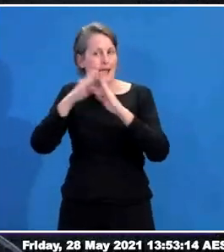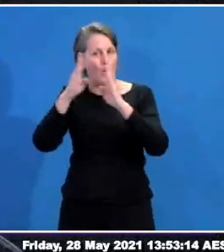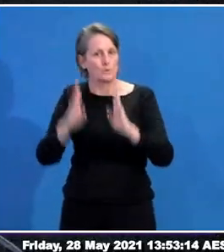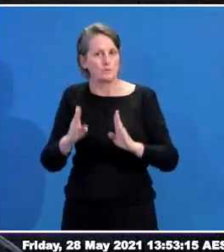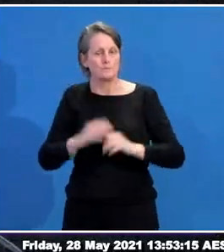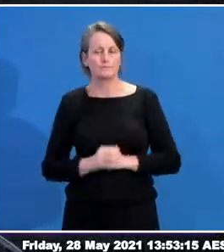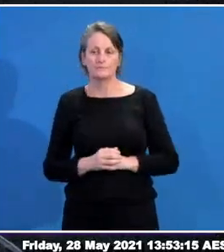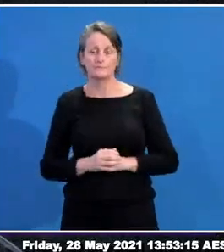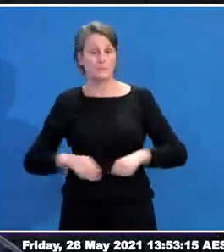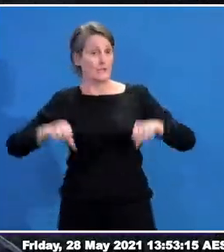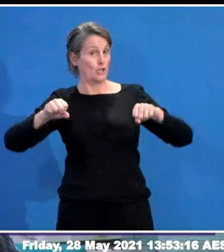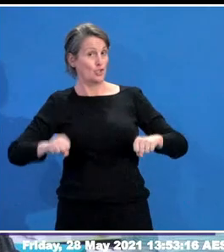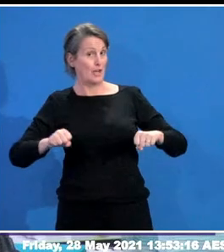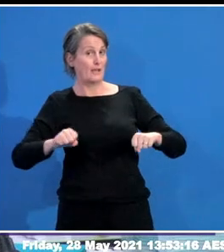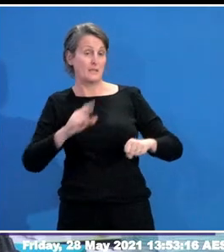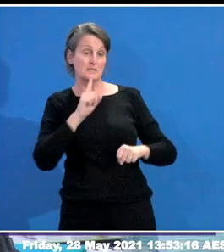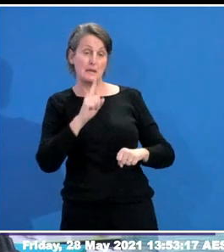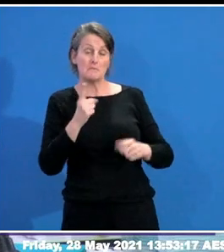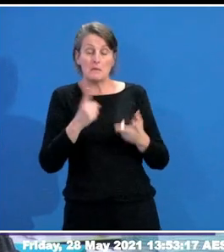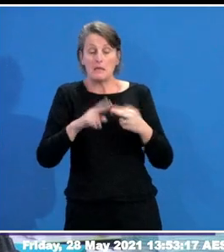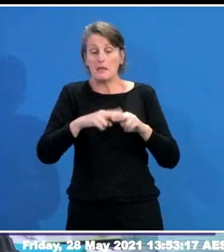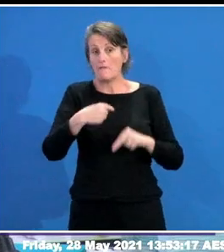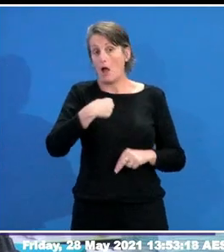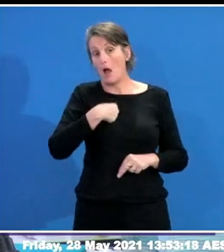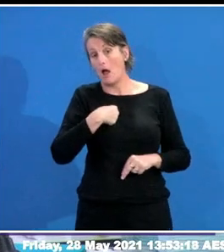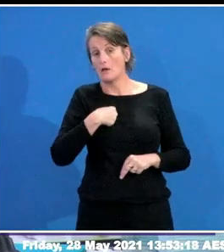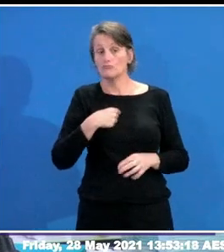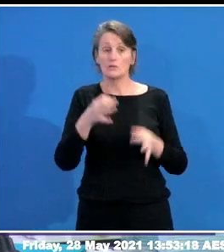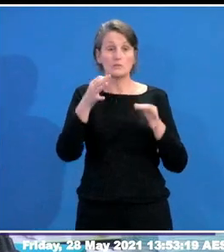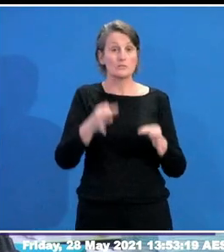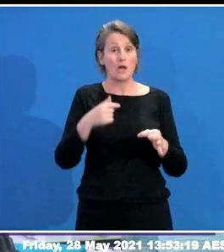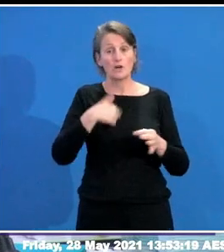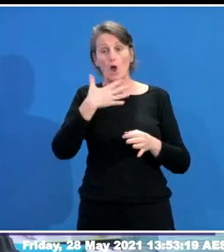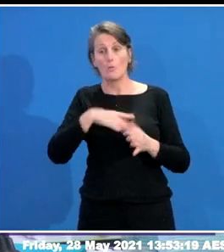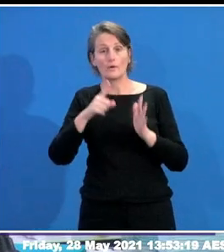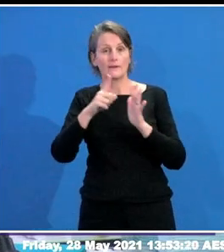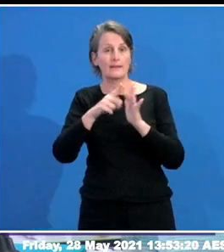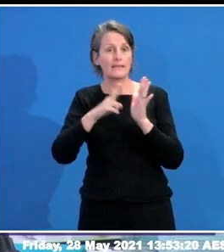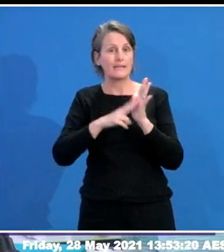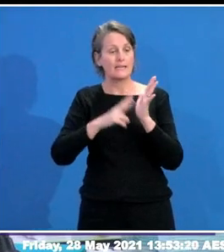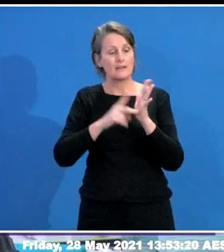If I decide that I would like to invest in properties that are eligible